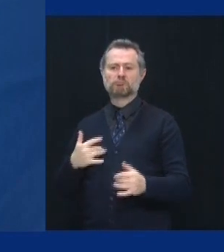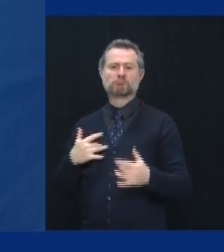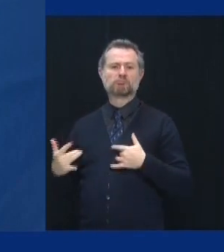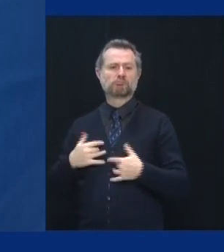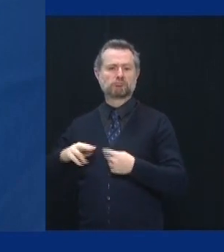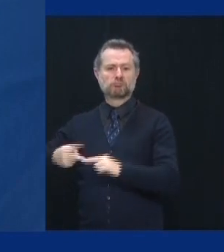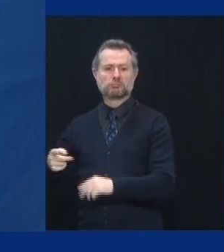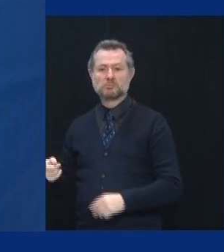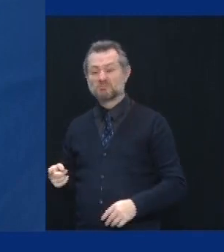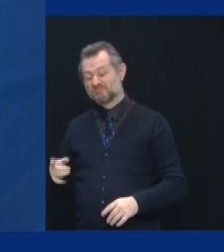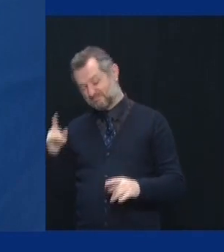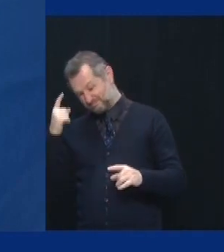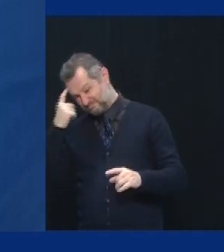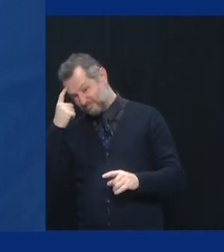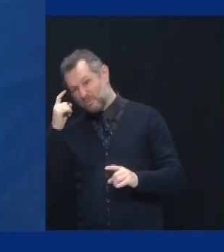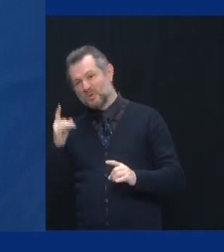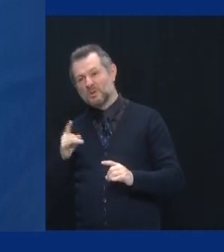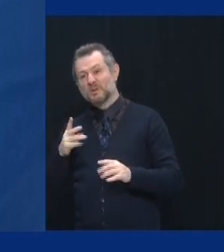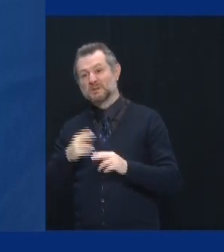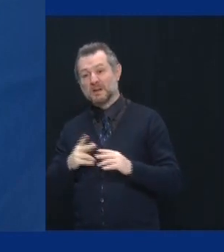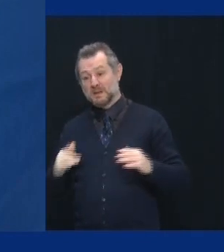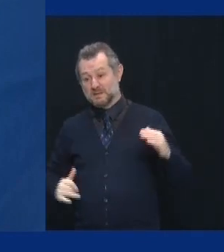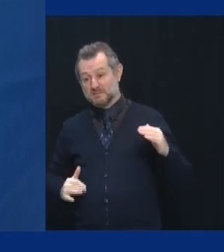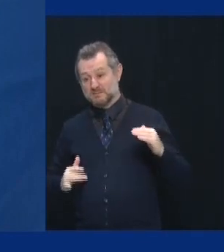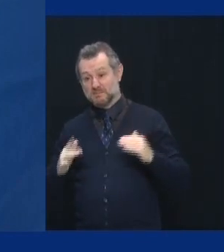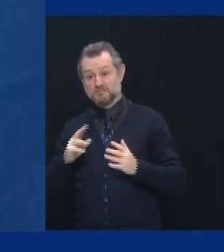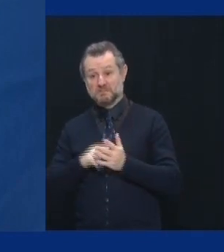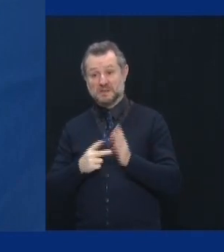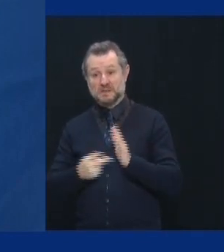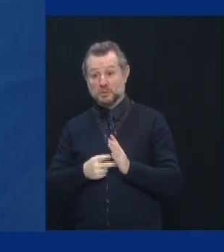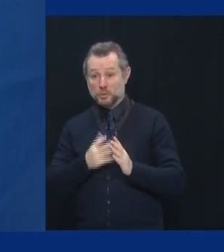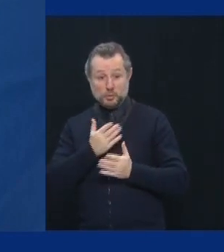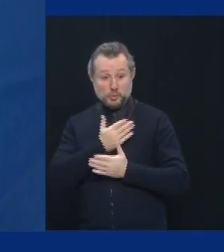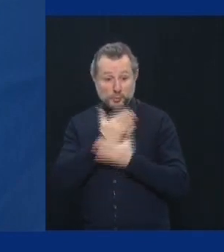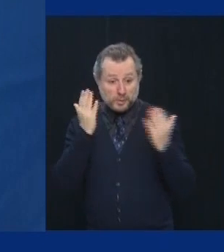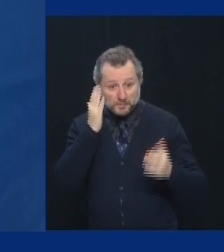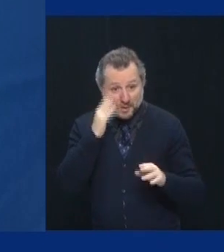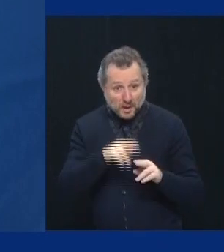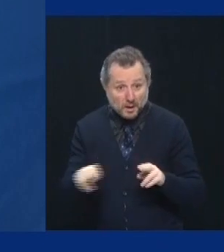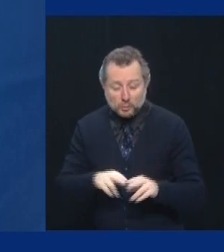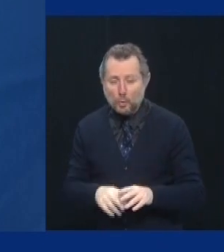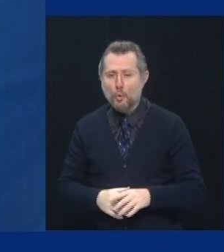DOCTORS TOGETHER WITH A 3?OáQ WAVE, THAT SHOULD KEEP US ALL UP AT NIGHT. WHEN WE TALK ABOUT HOSPITAL